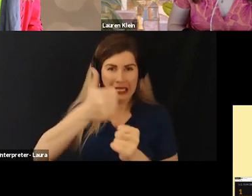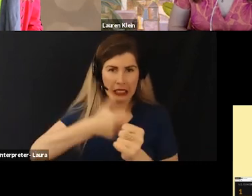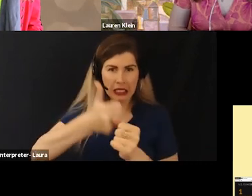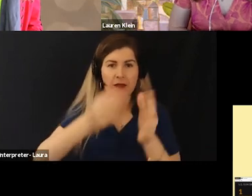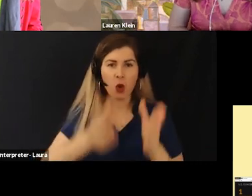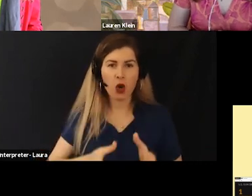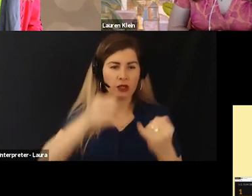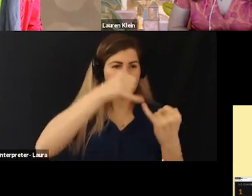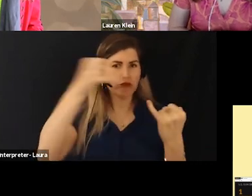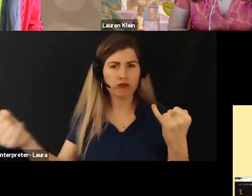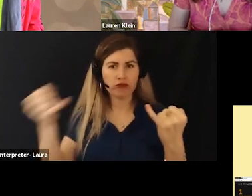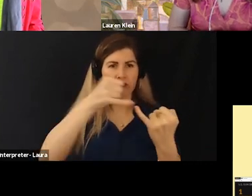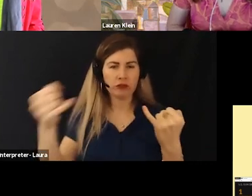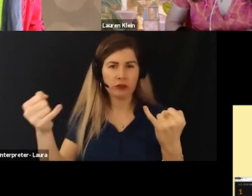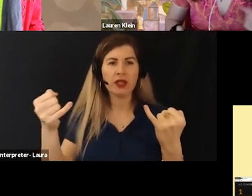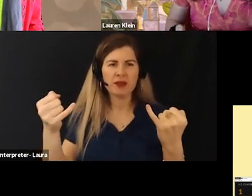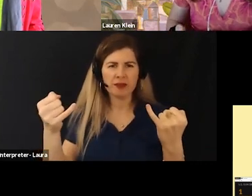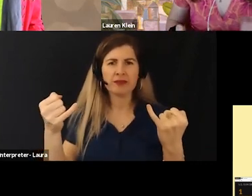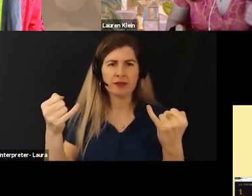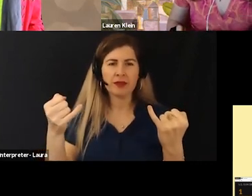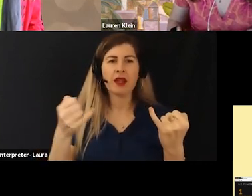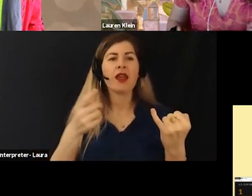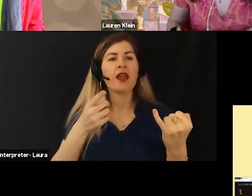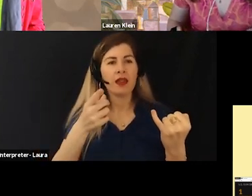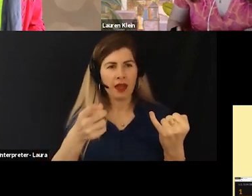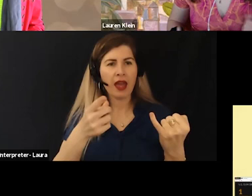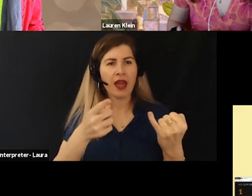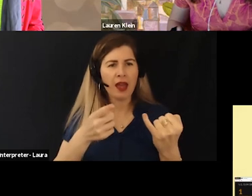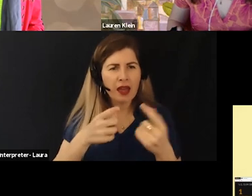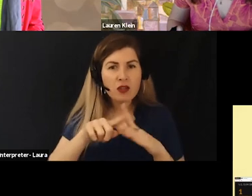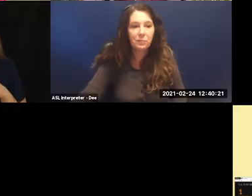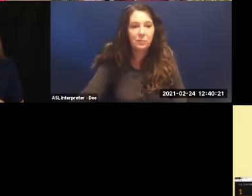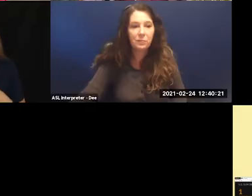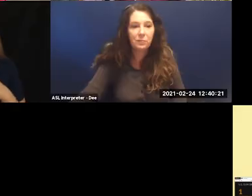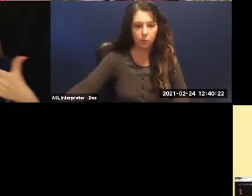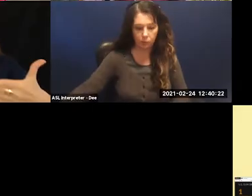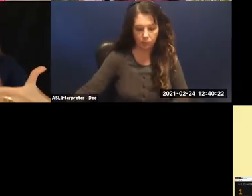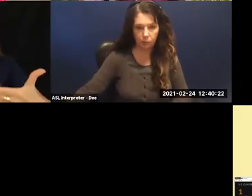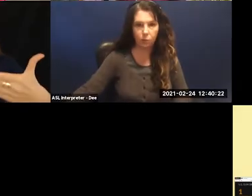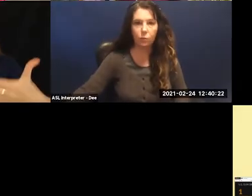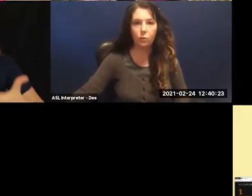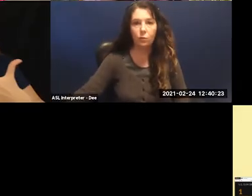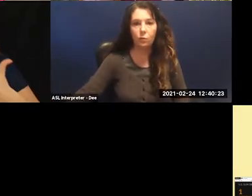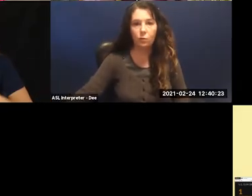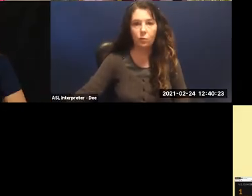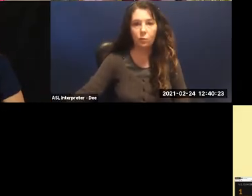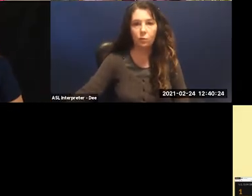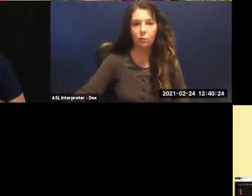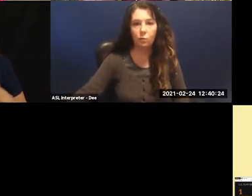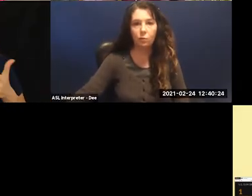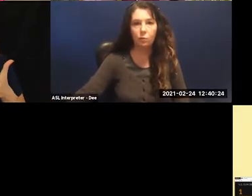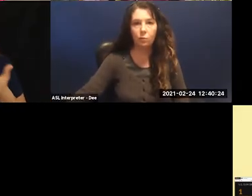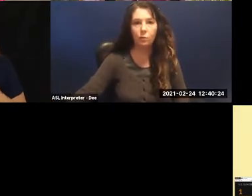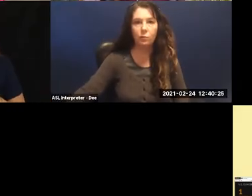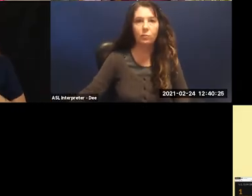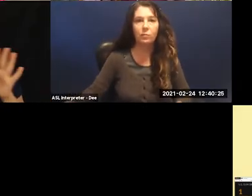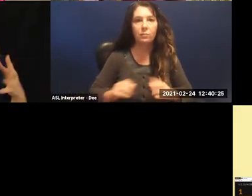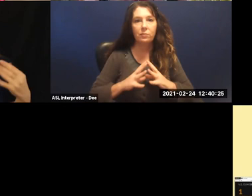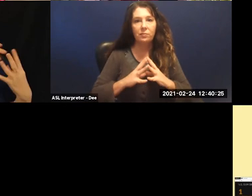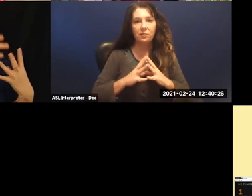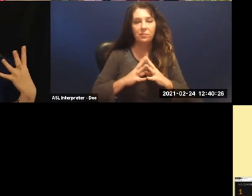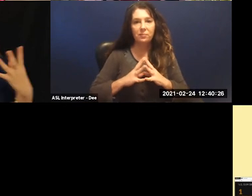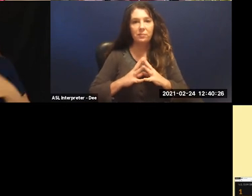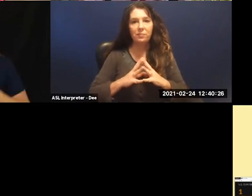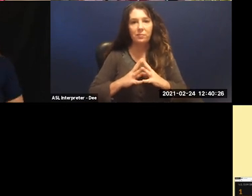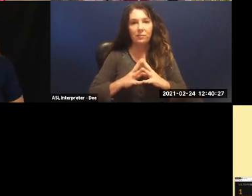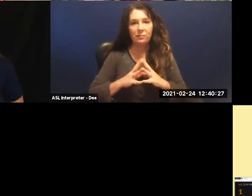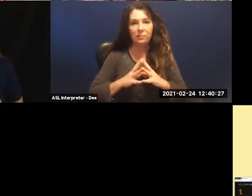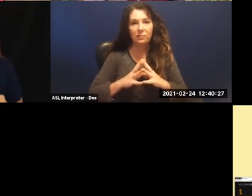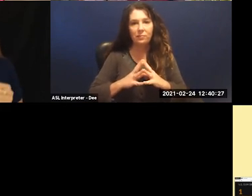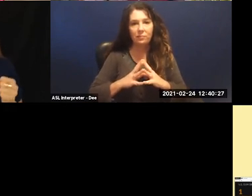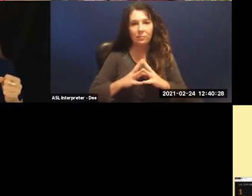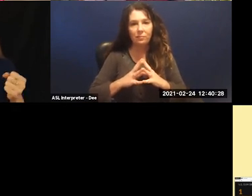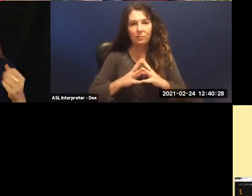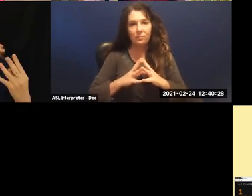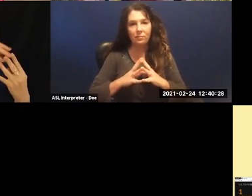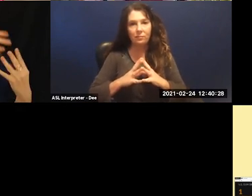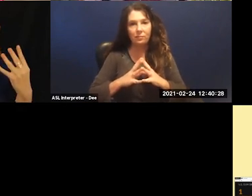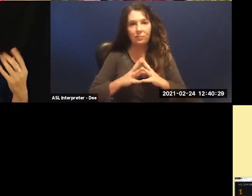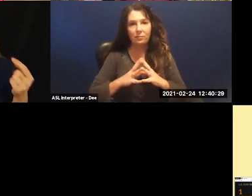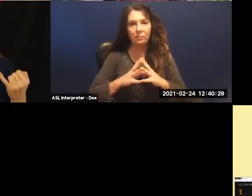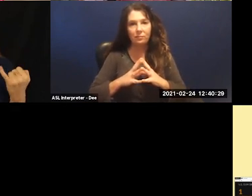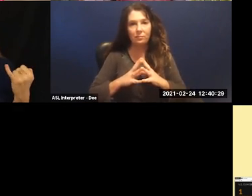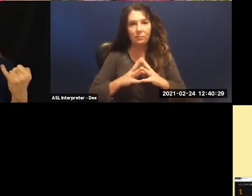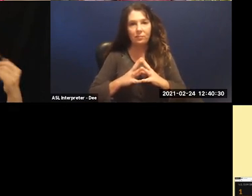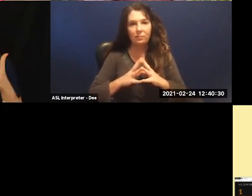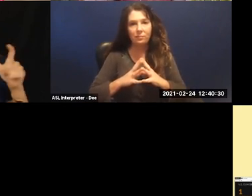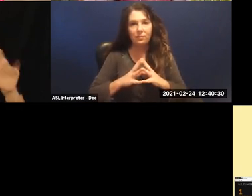They start out very slowly so that you can read that the identifying information of each of the each of those people, but then they get faster and faster until they create the sort of semi circular web that you see in the larger image that we have screenshot